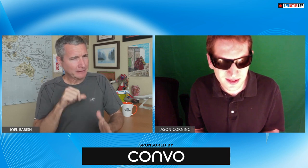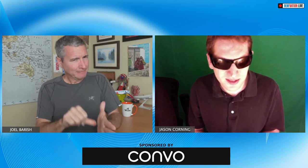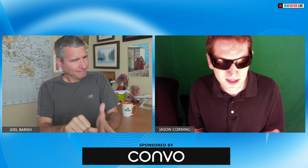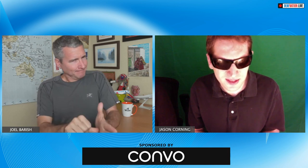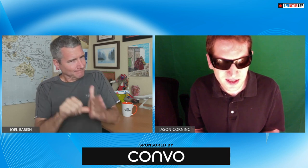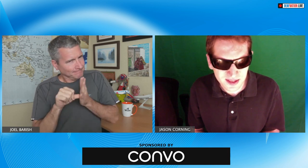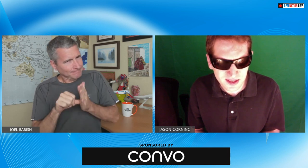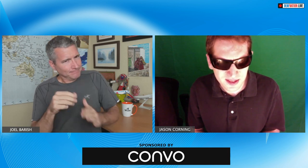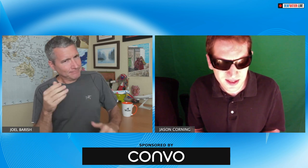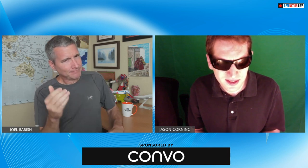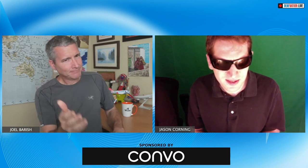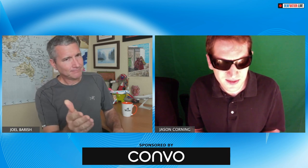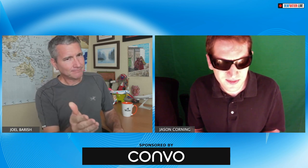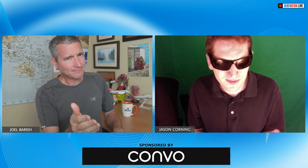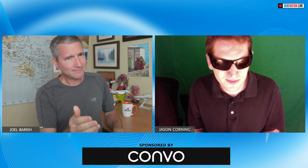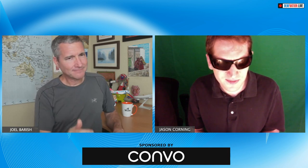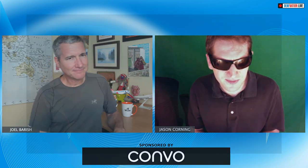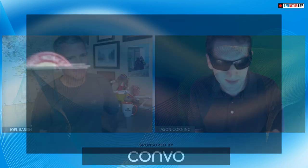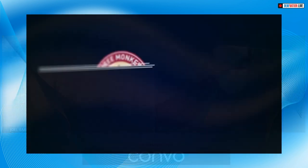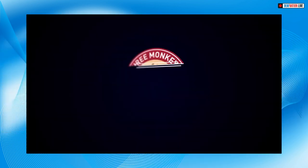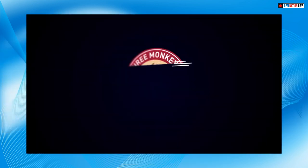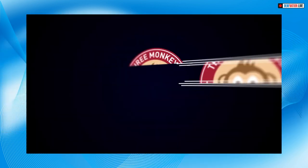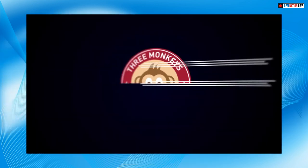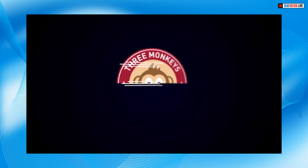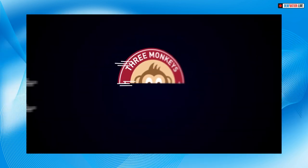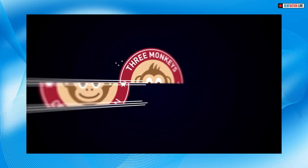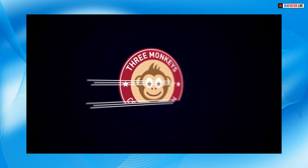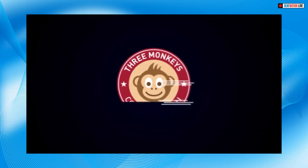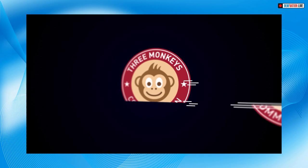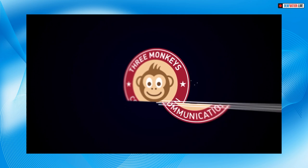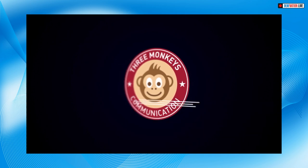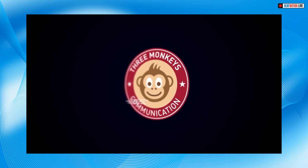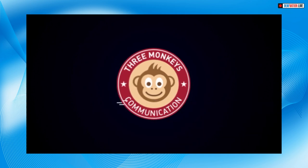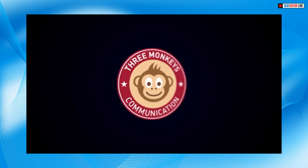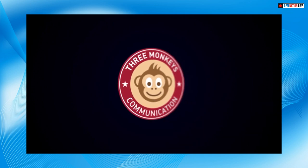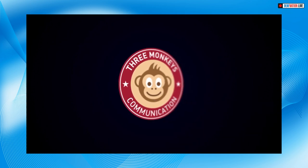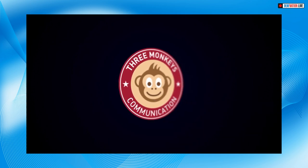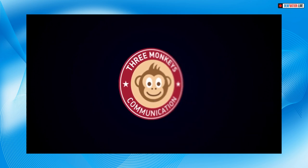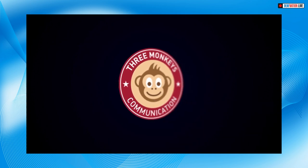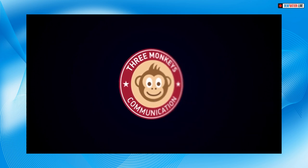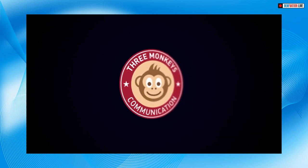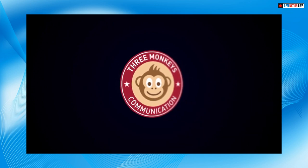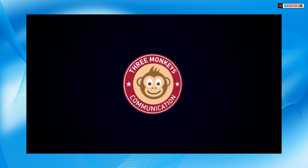I'm really impressed! 3MC 30 Second Video